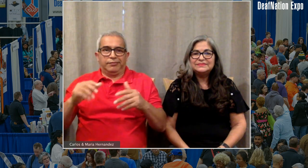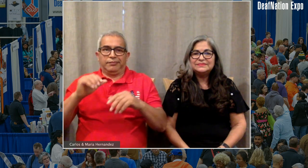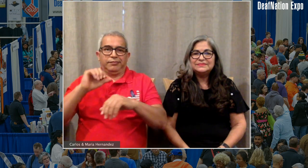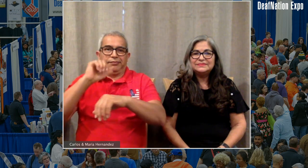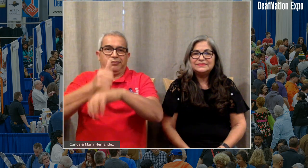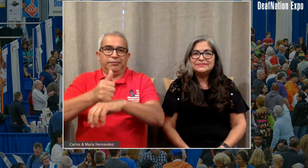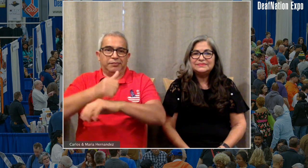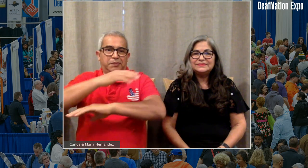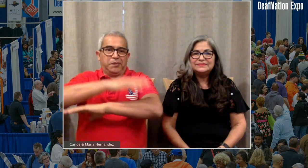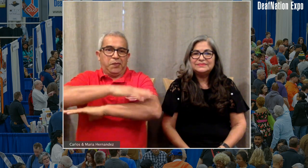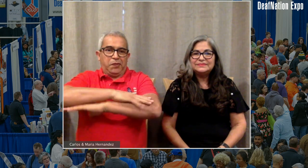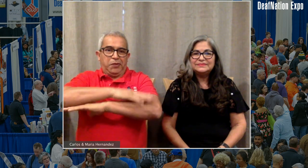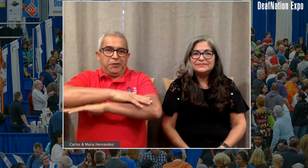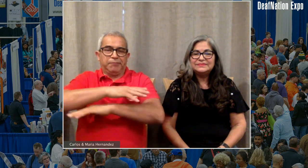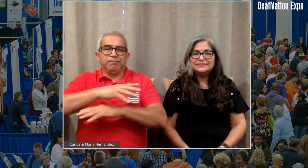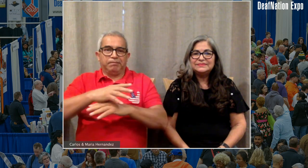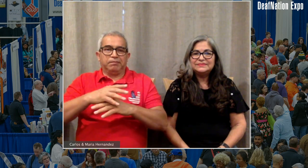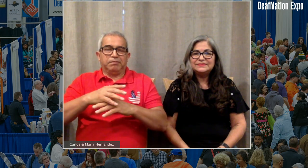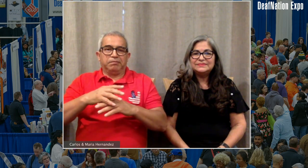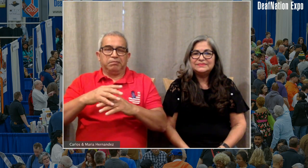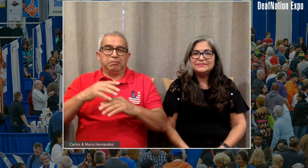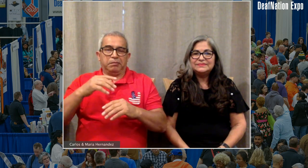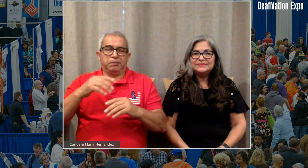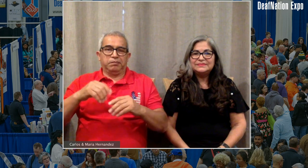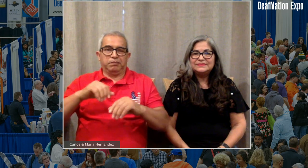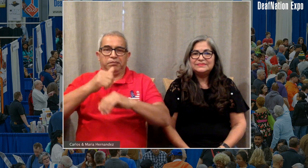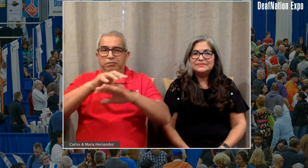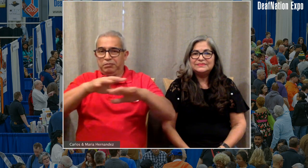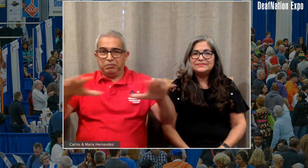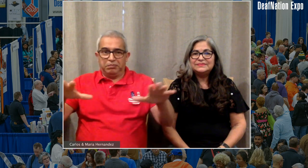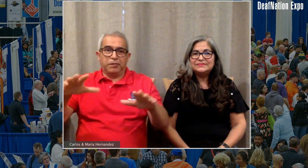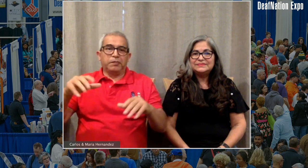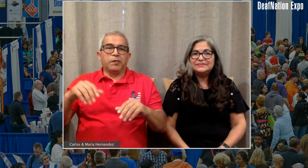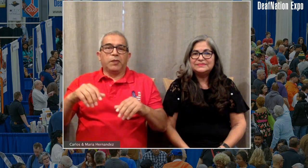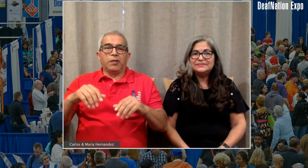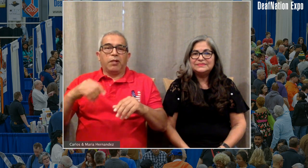I set up the booth.